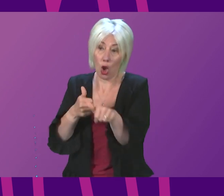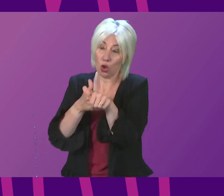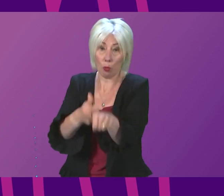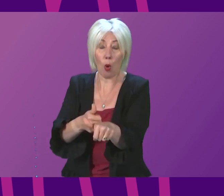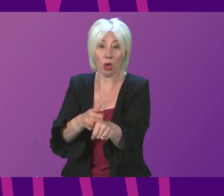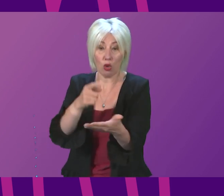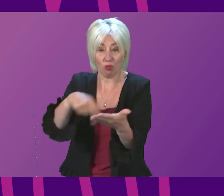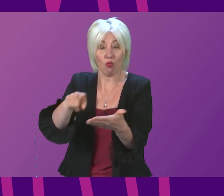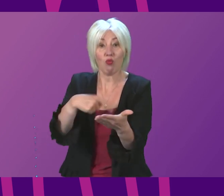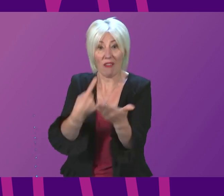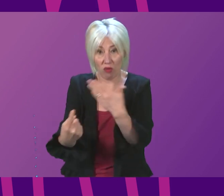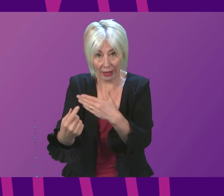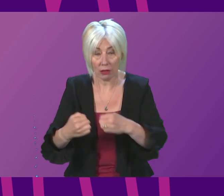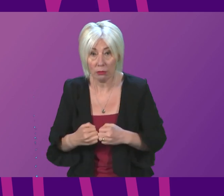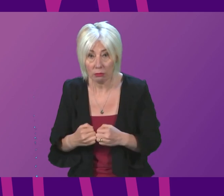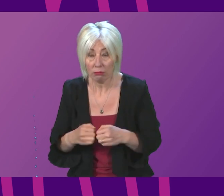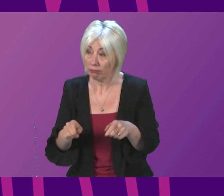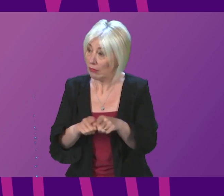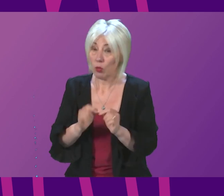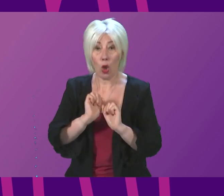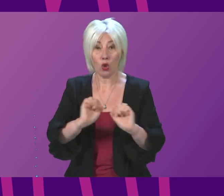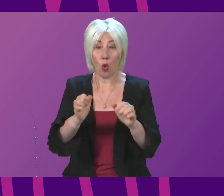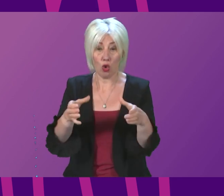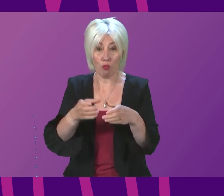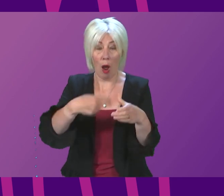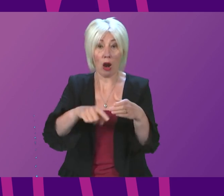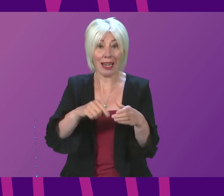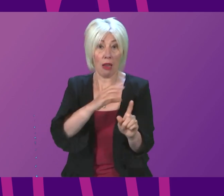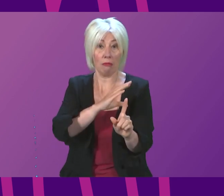It has him at odds with his own party’s membership, as a third of Scottish Labour